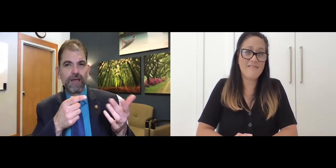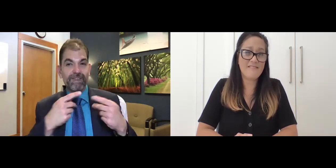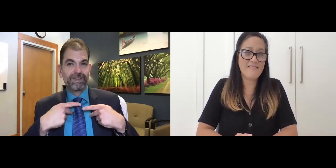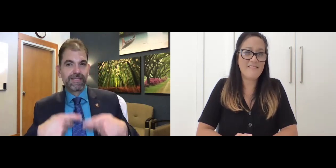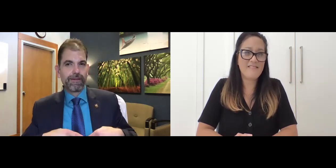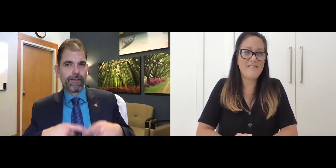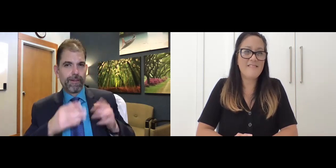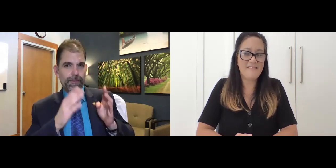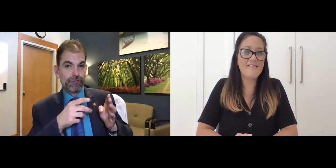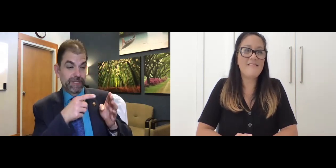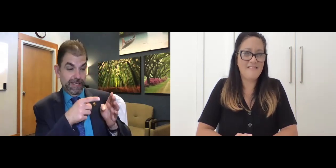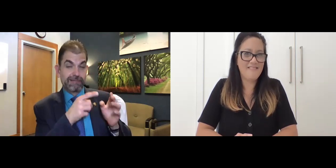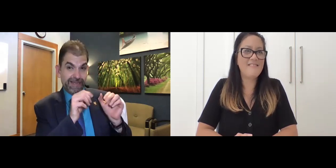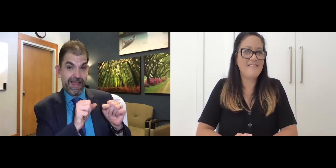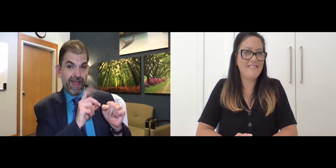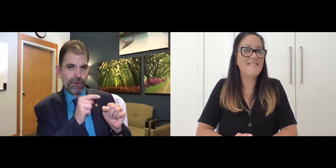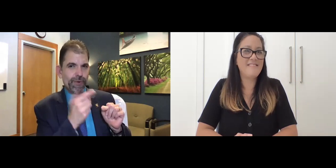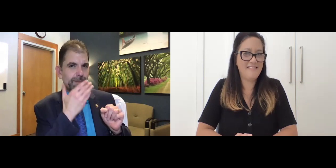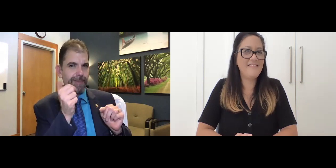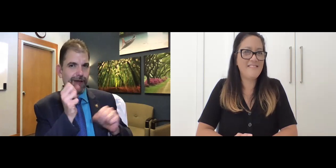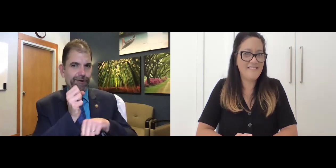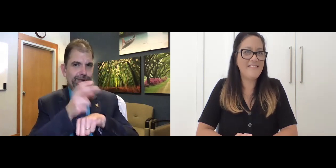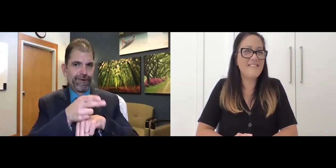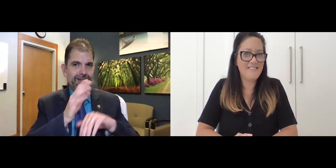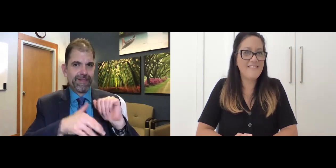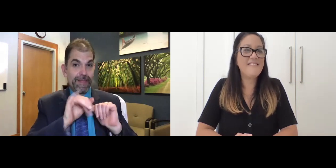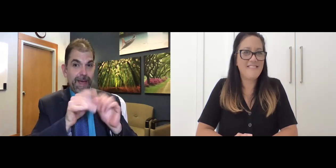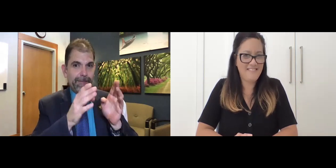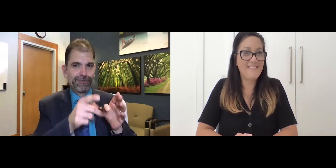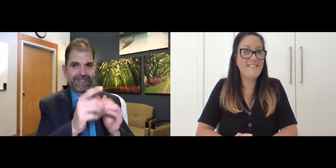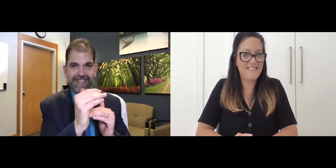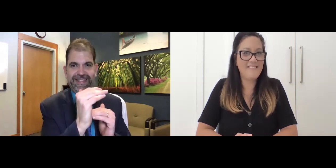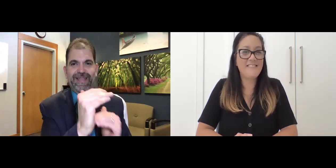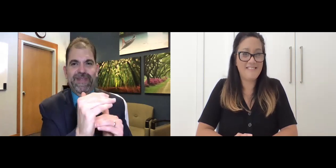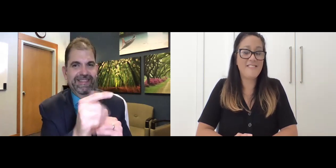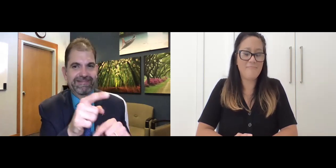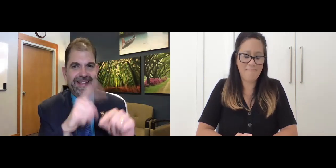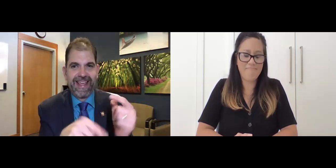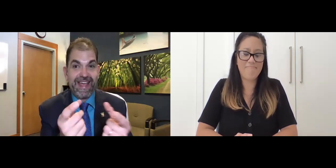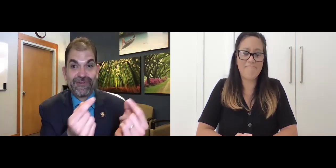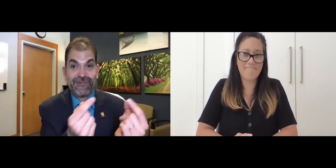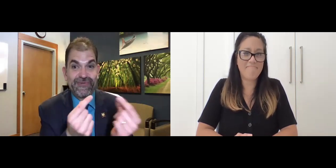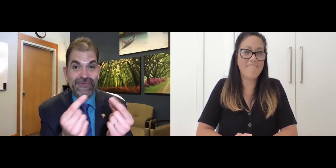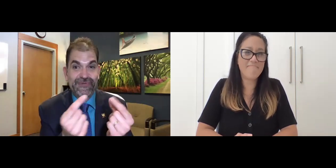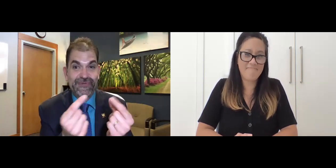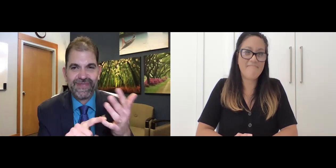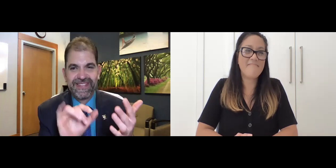discriminate against people who can't hear or people who can do something physically discriminate against people with